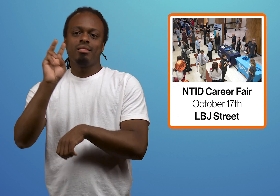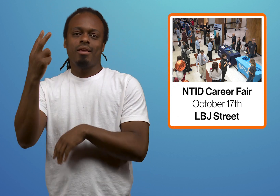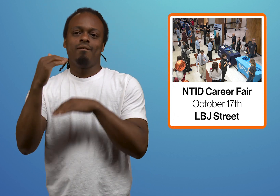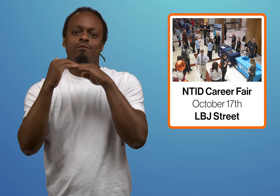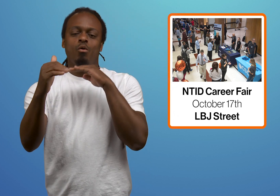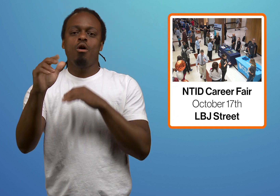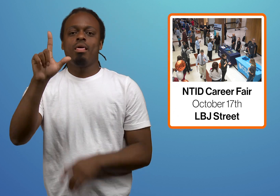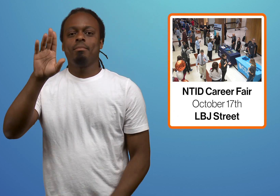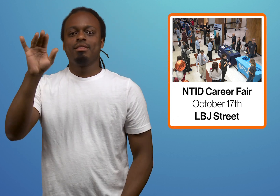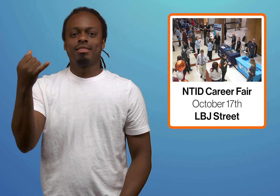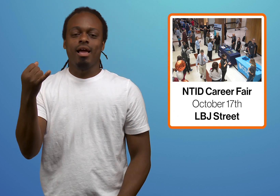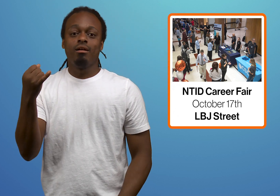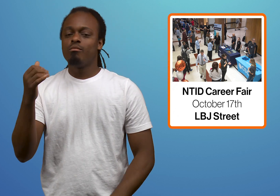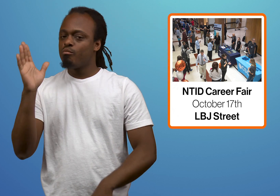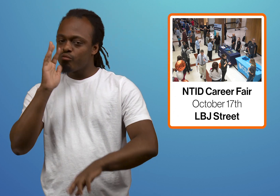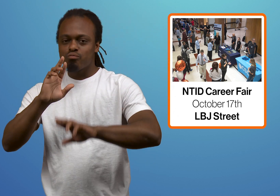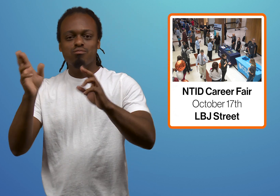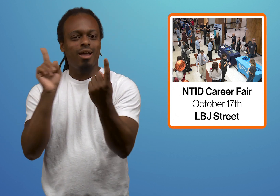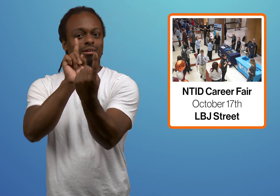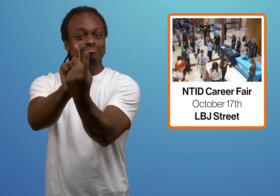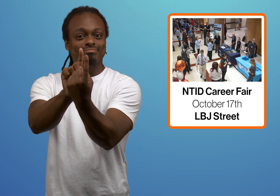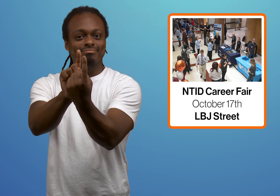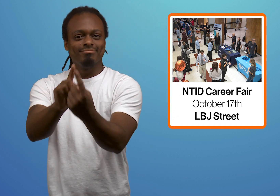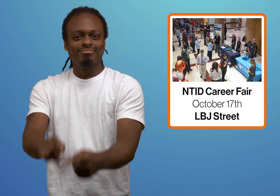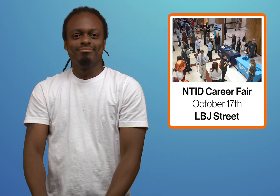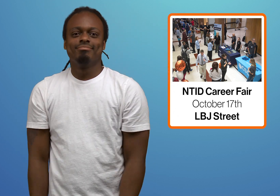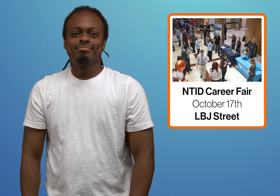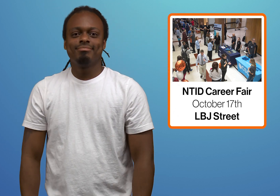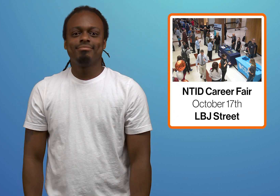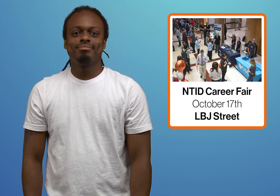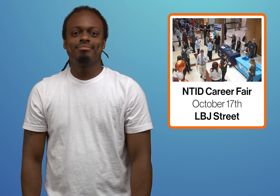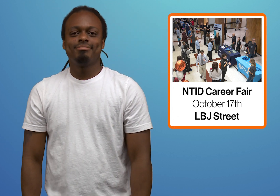It’s on the second floor of LBJ and available for you!